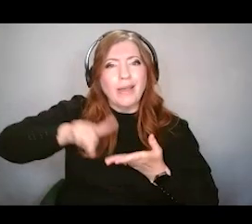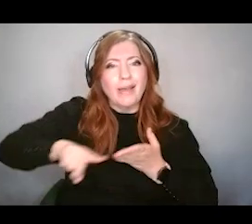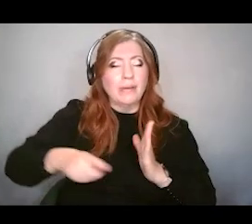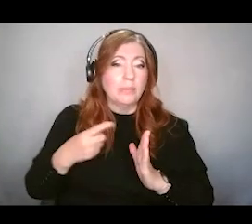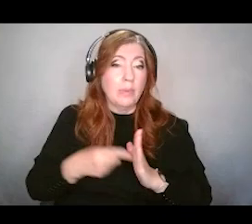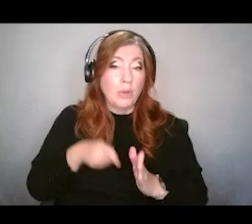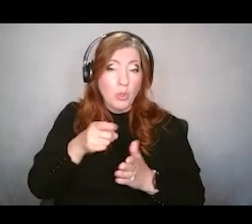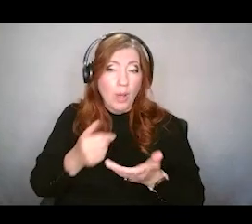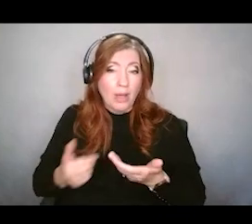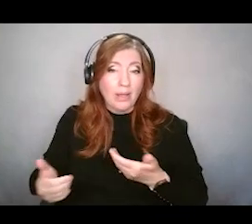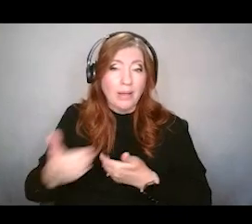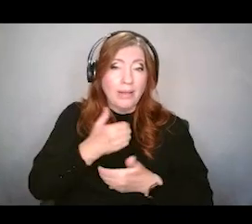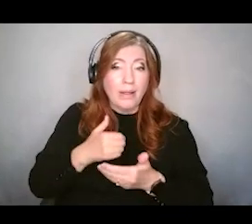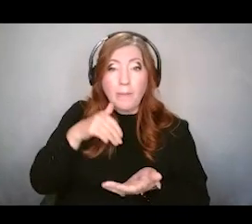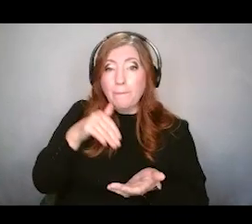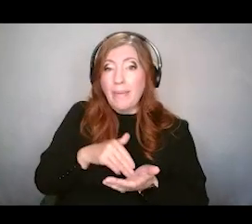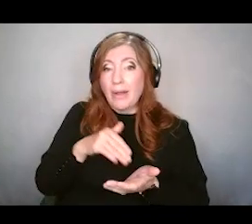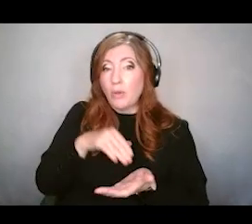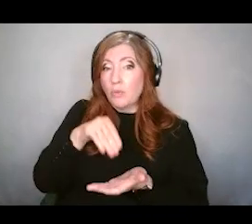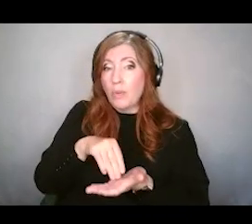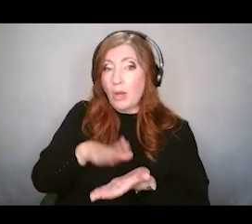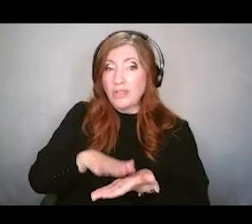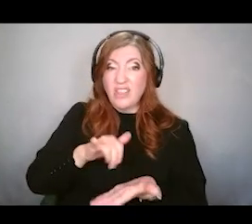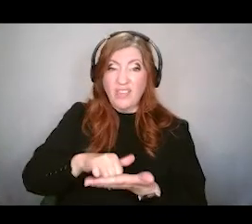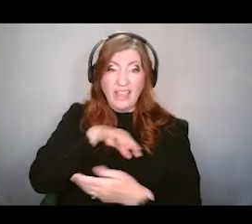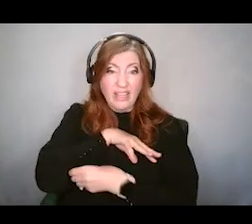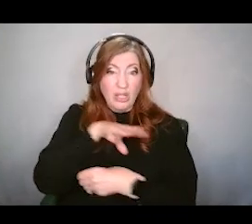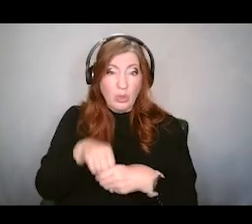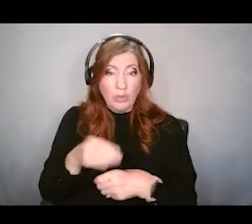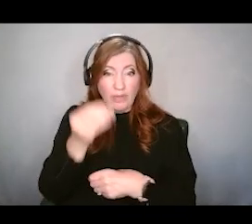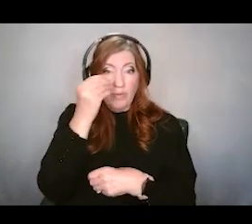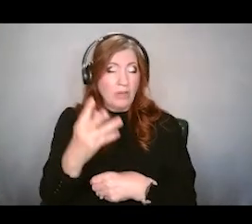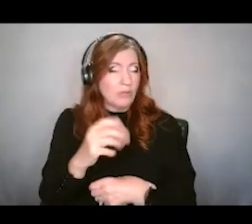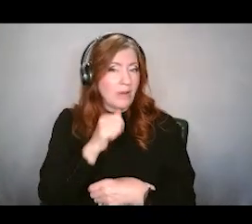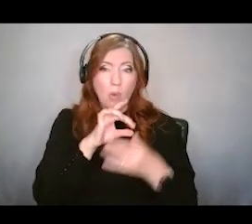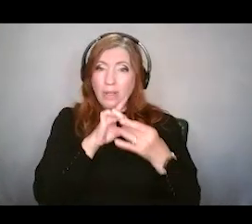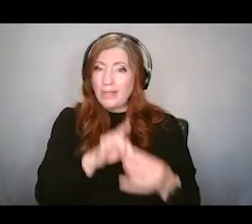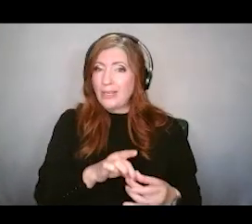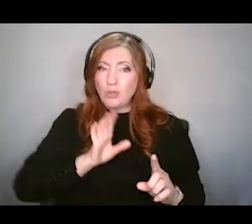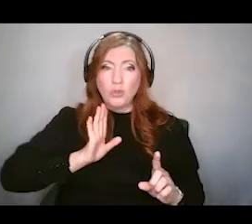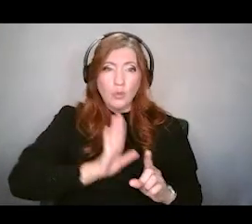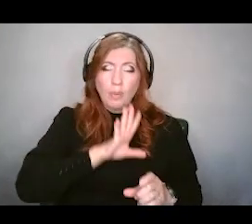records that include information unrelated to the participant’s needs? Are background checks